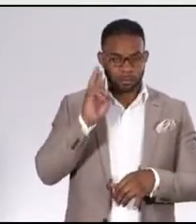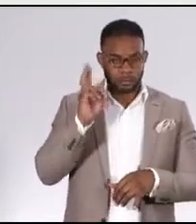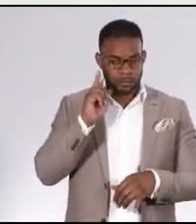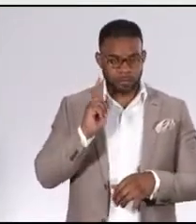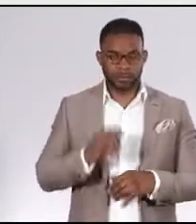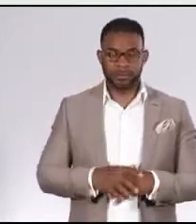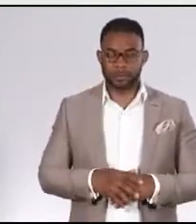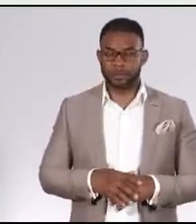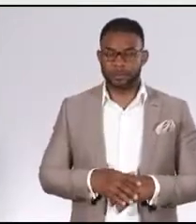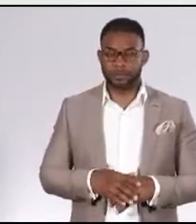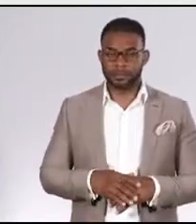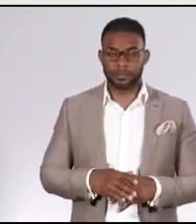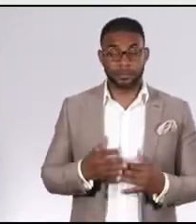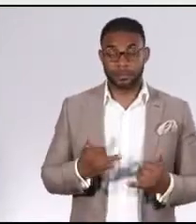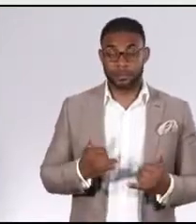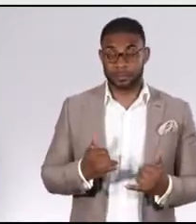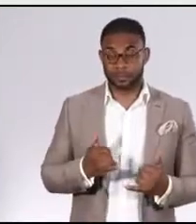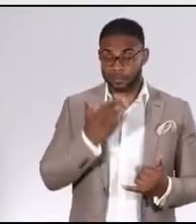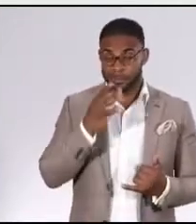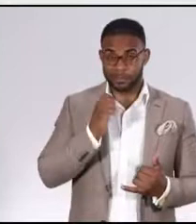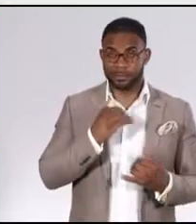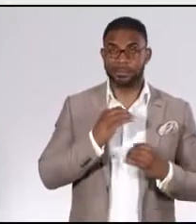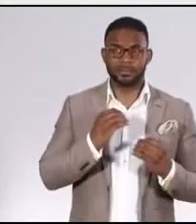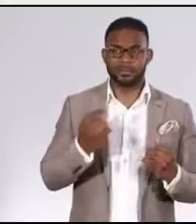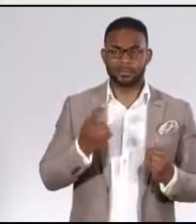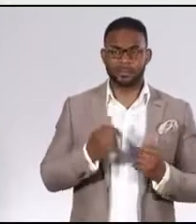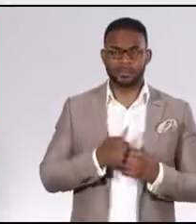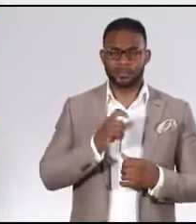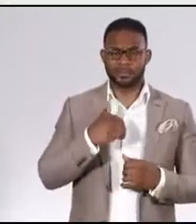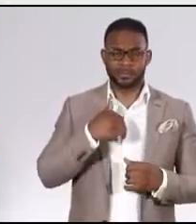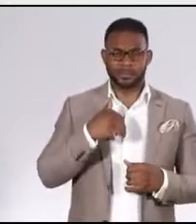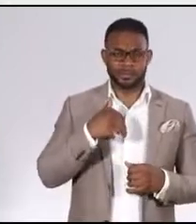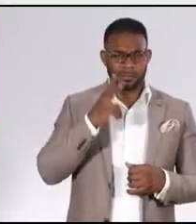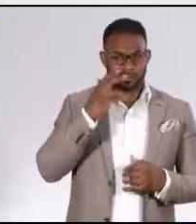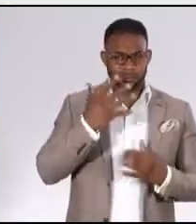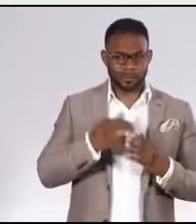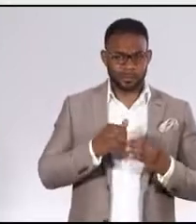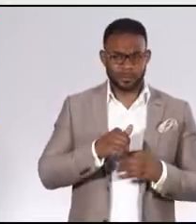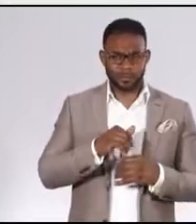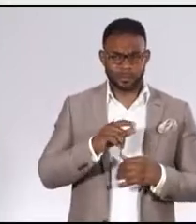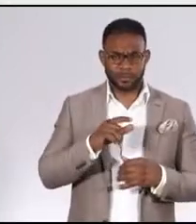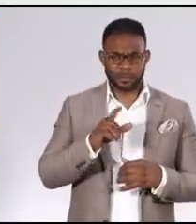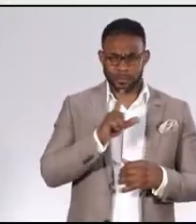uh At this time, it doesn't appear. We have any one who only has here hearing loss only in their left ear.